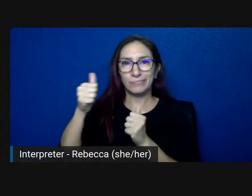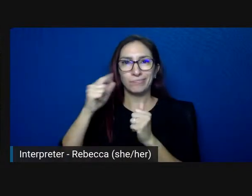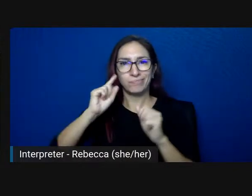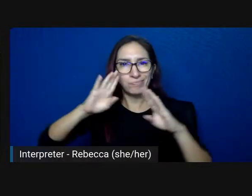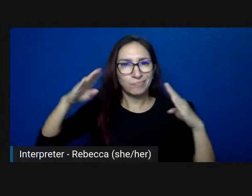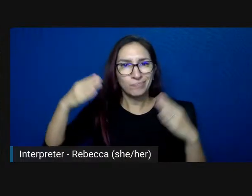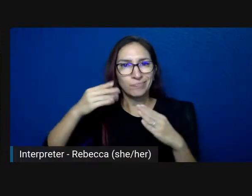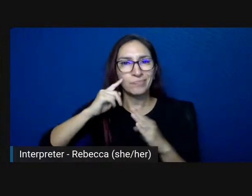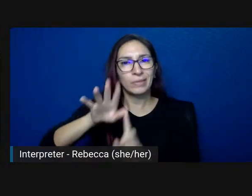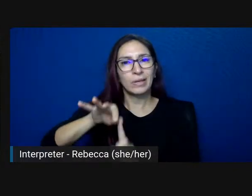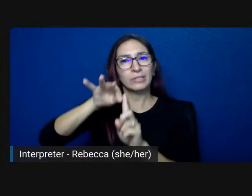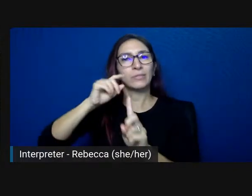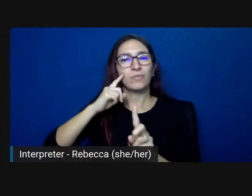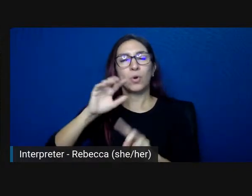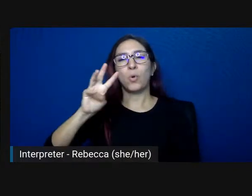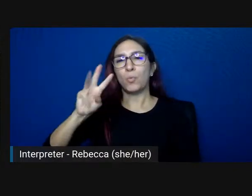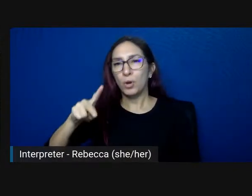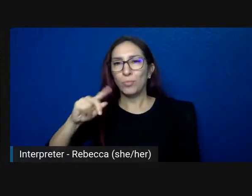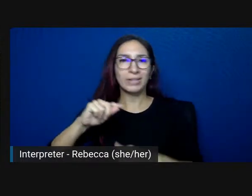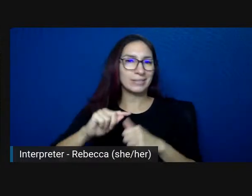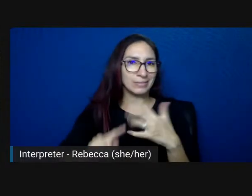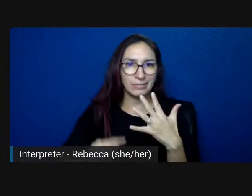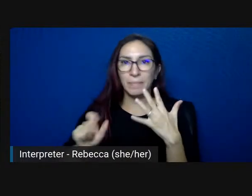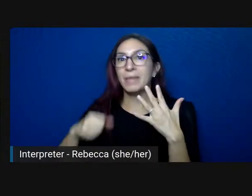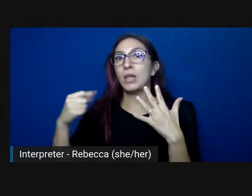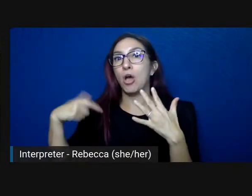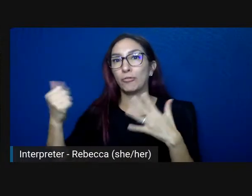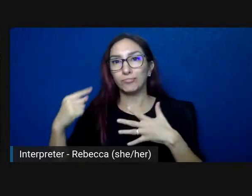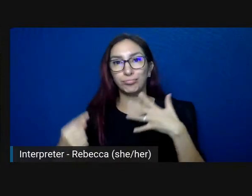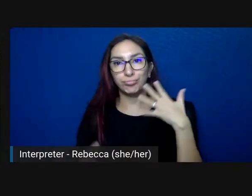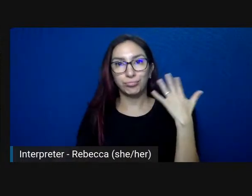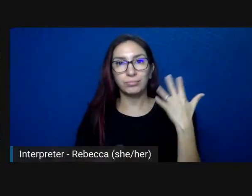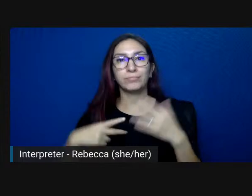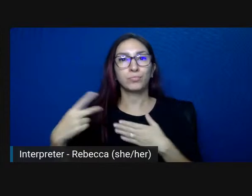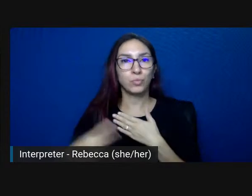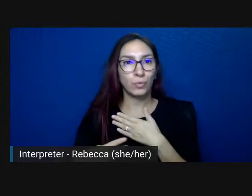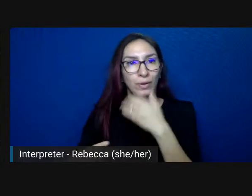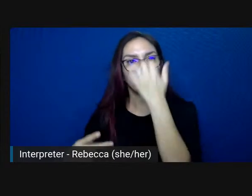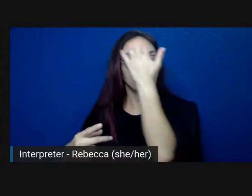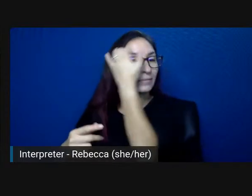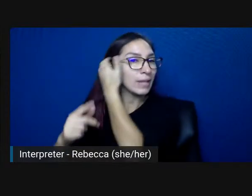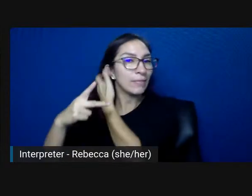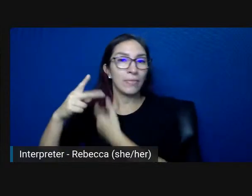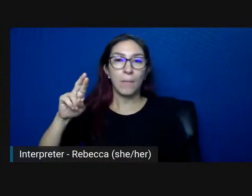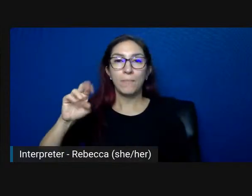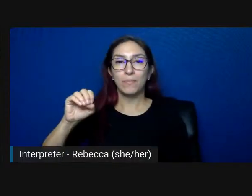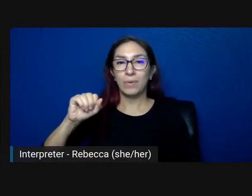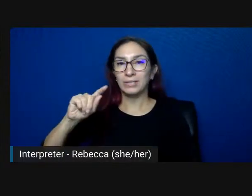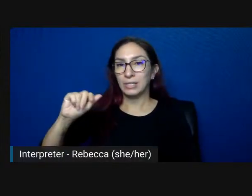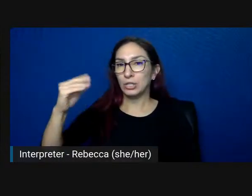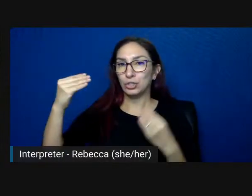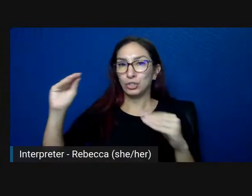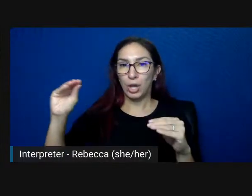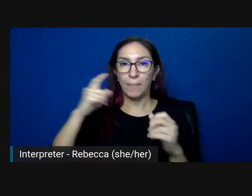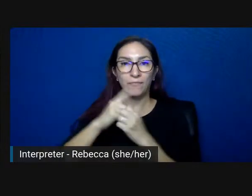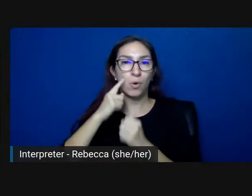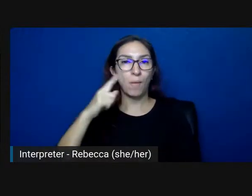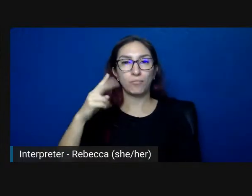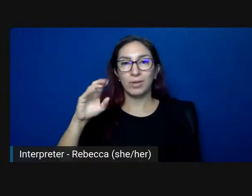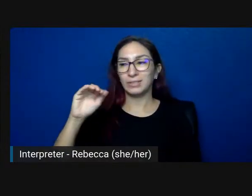team since 2017 and the team leader in 2020. Creates a custom solutions for Joomla and WordPress and also maintains the